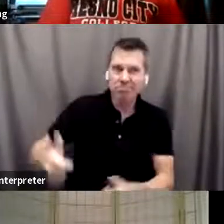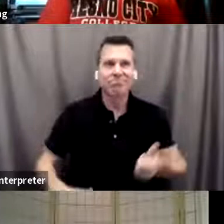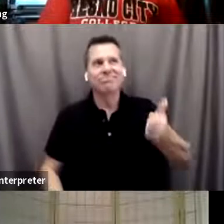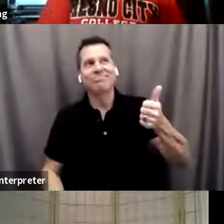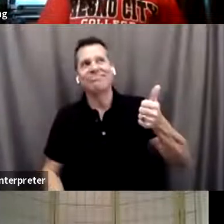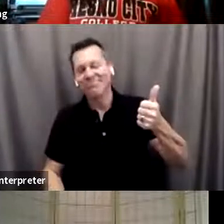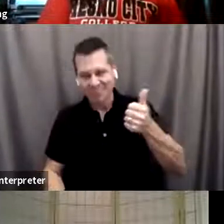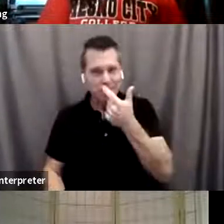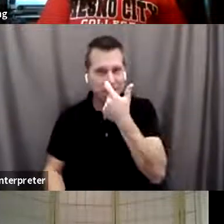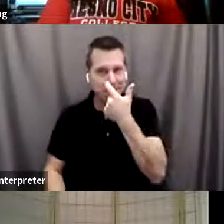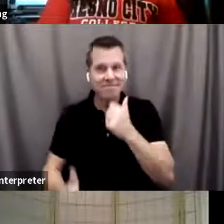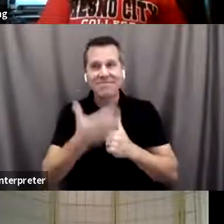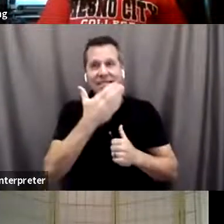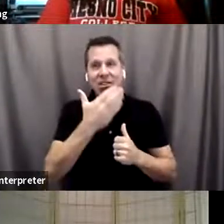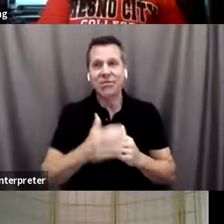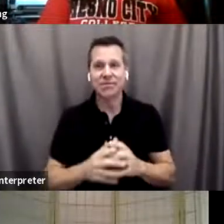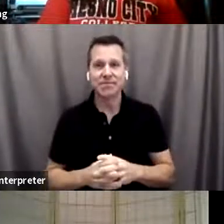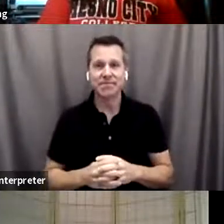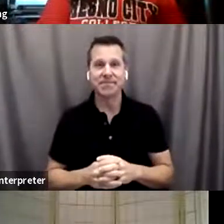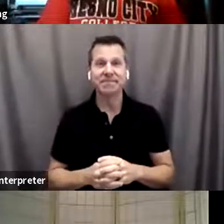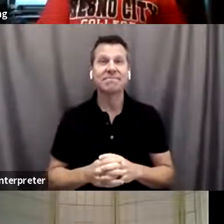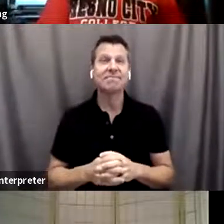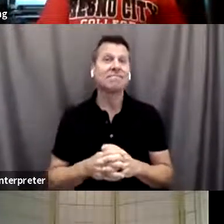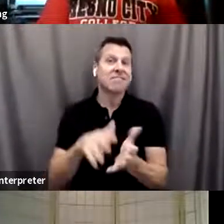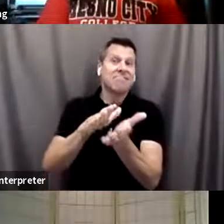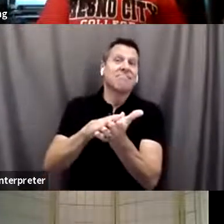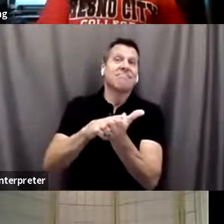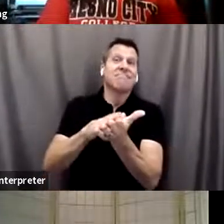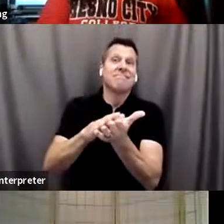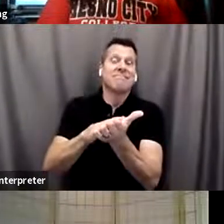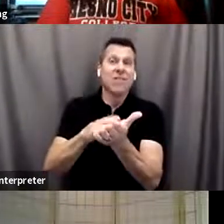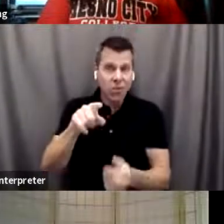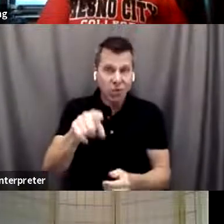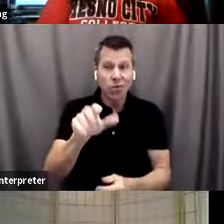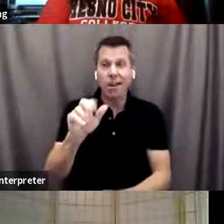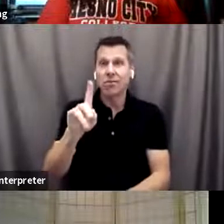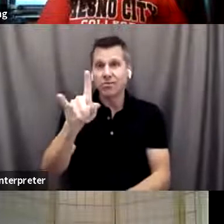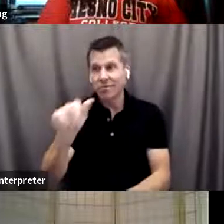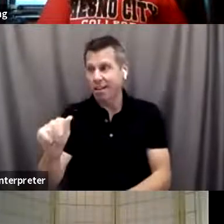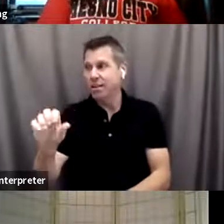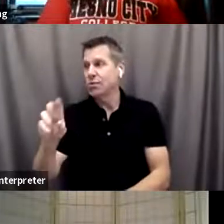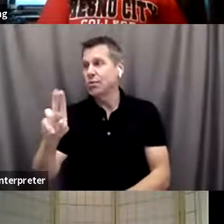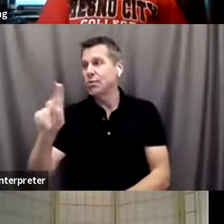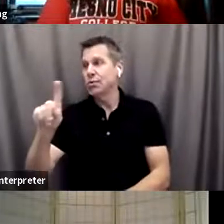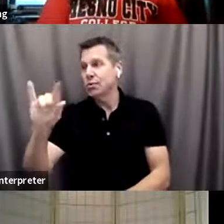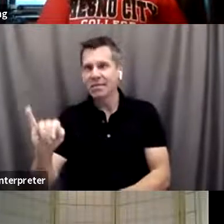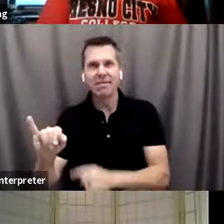Thank you, Andrea. And you know, just start off, I just really want to commend you, Andrea and Suzy and the whole flex, flex day